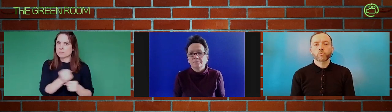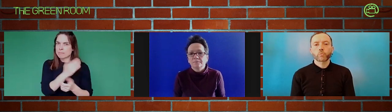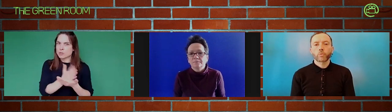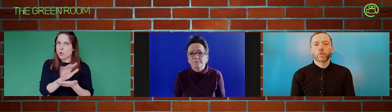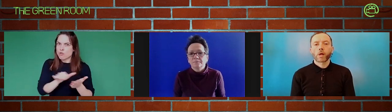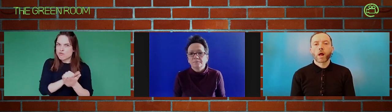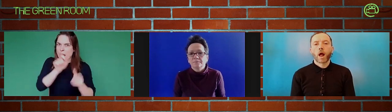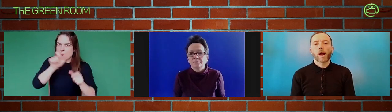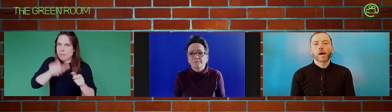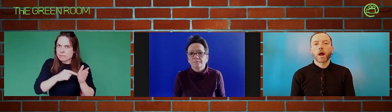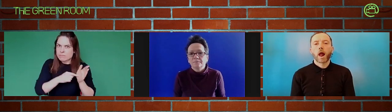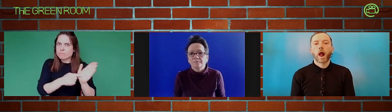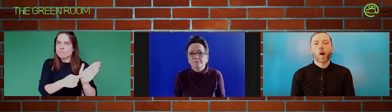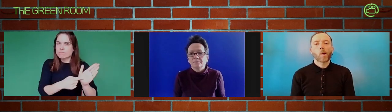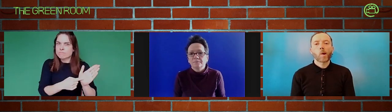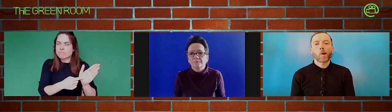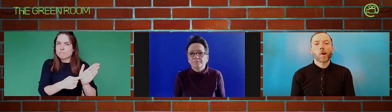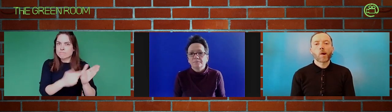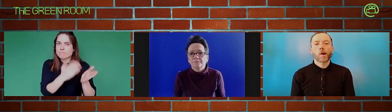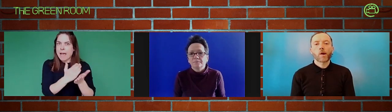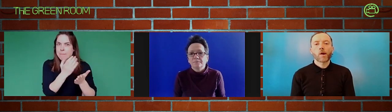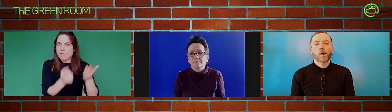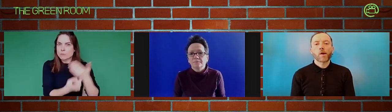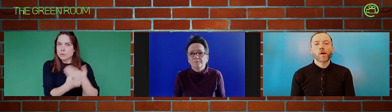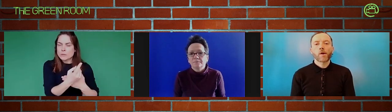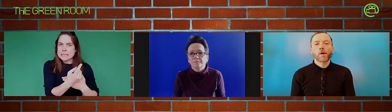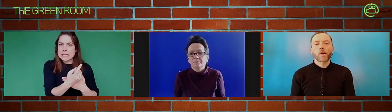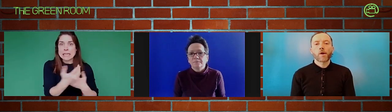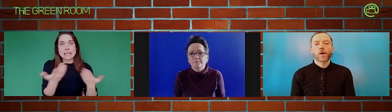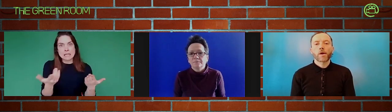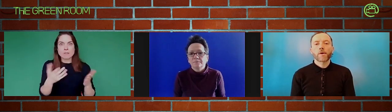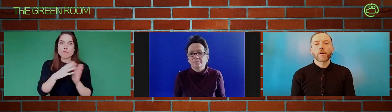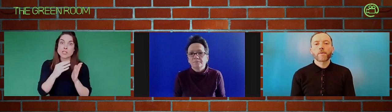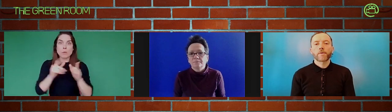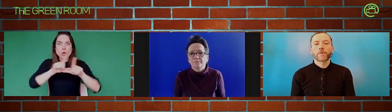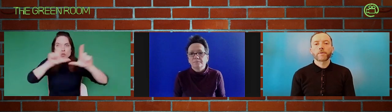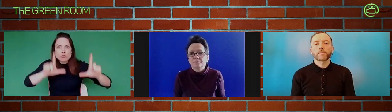represented, they don't get characters on screen or on stage which represent them. They